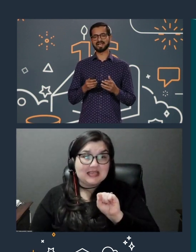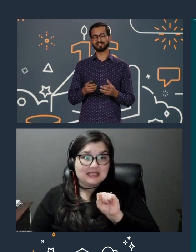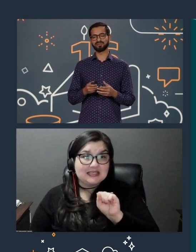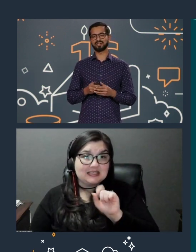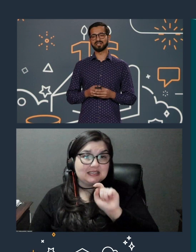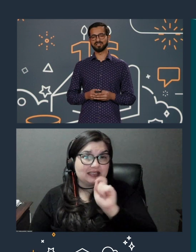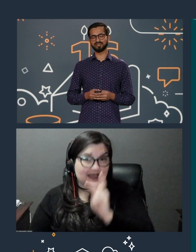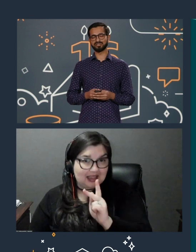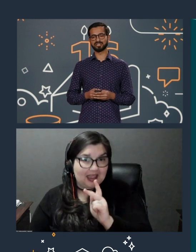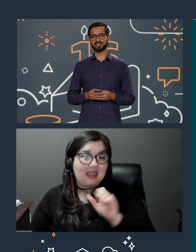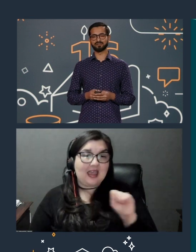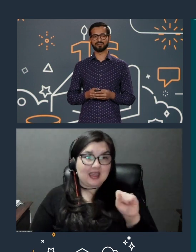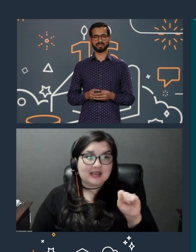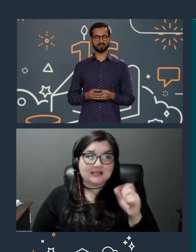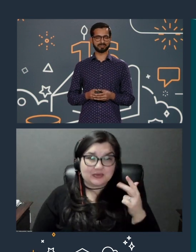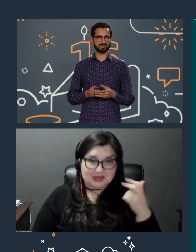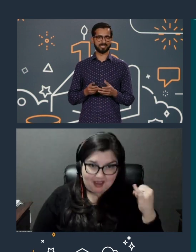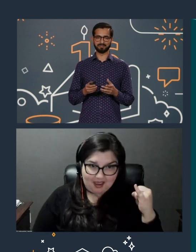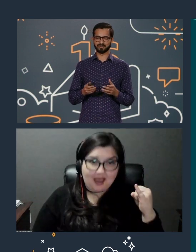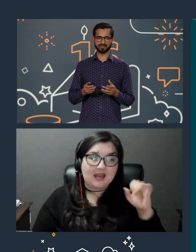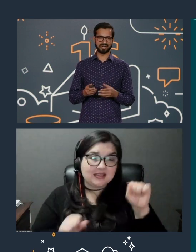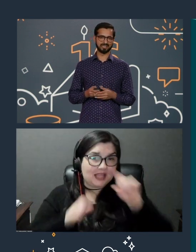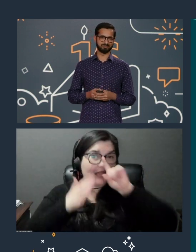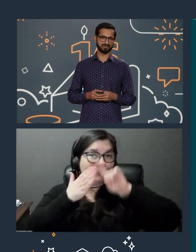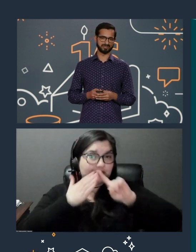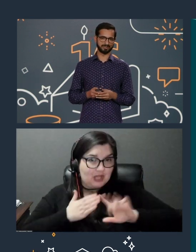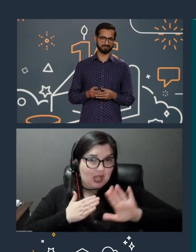accelerate integrity checking of your request by up to 90%.